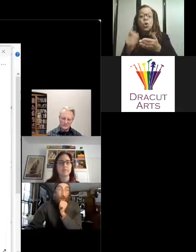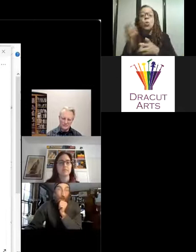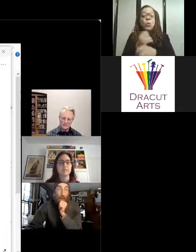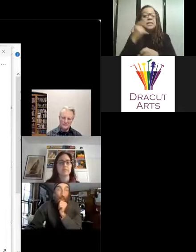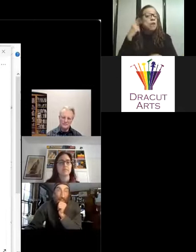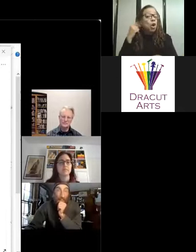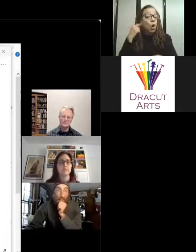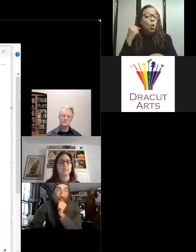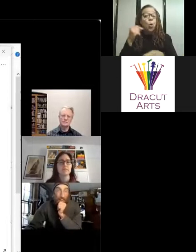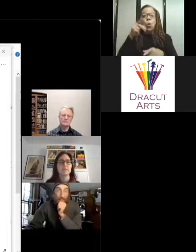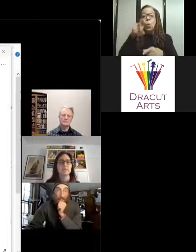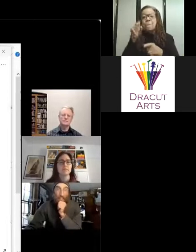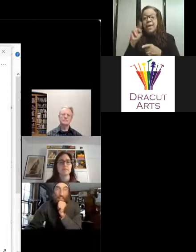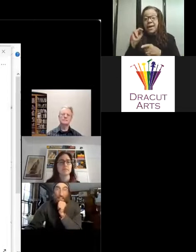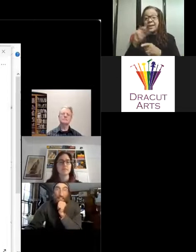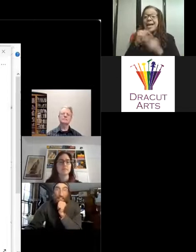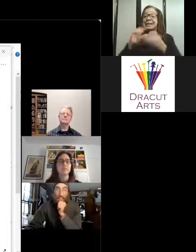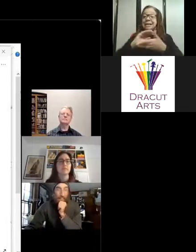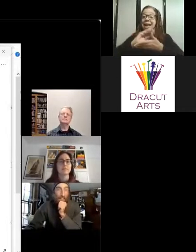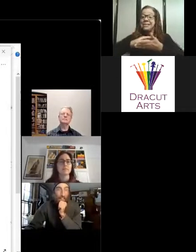gold pen and case! I think that gets their attention.